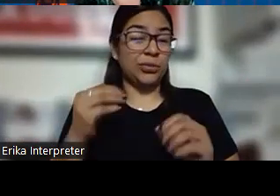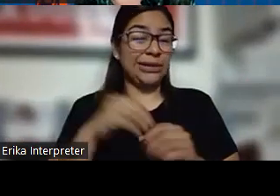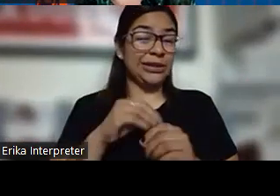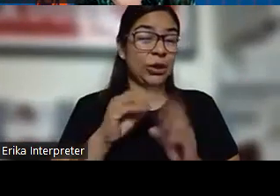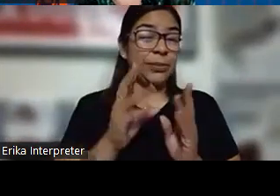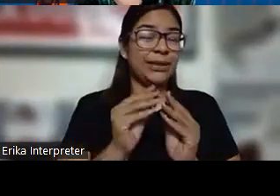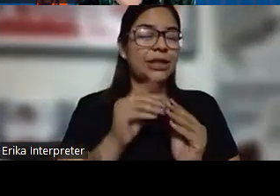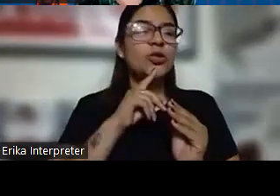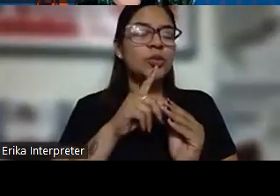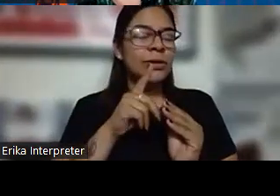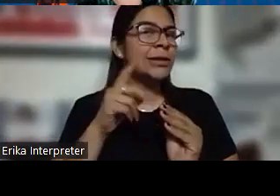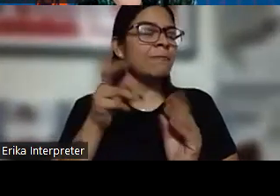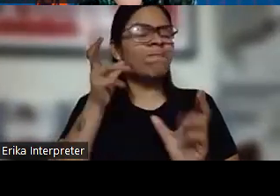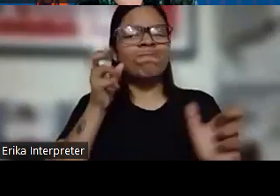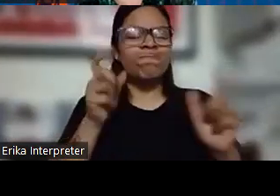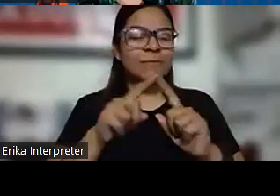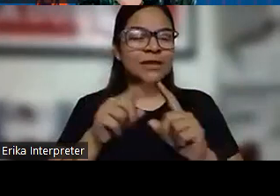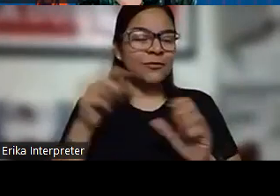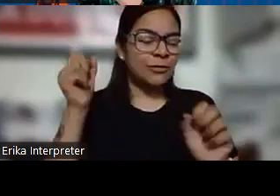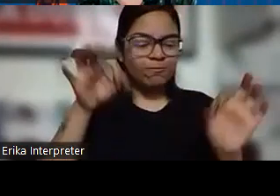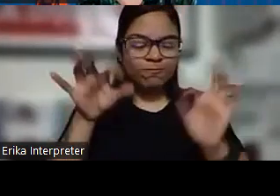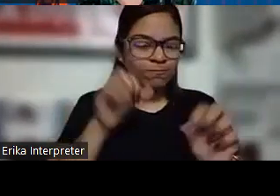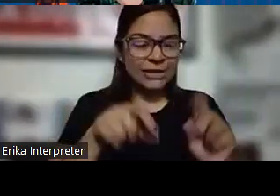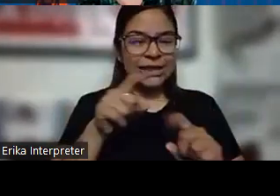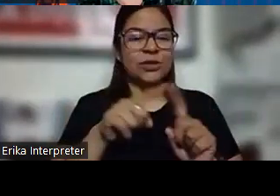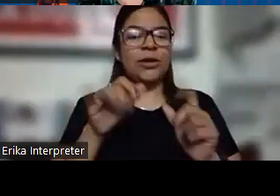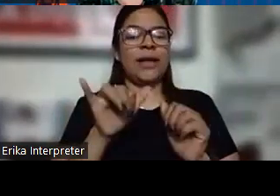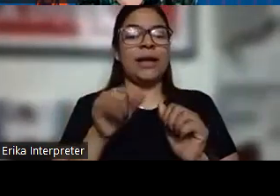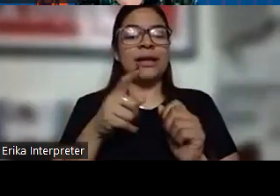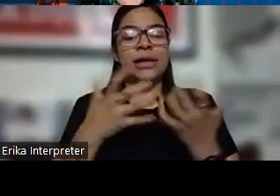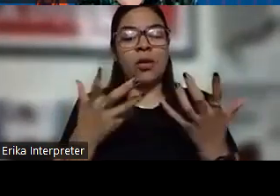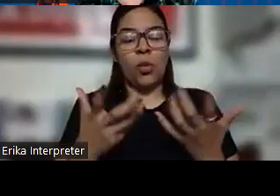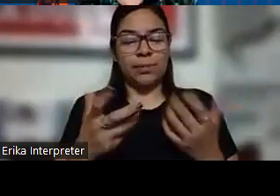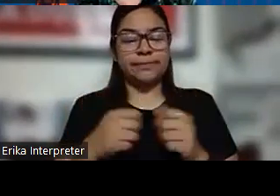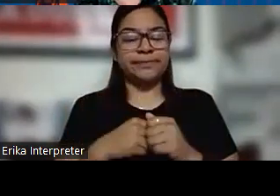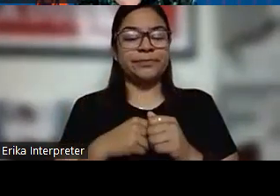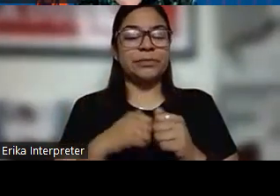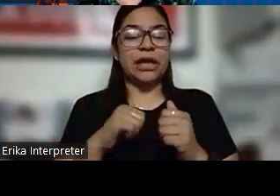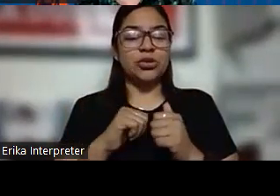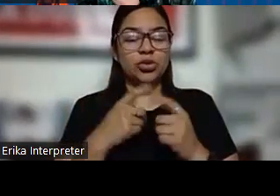emphasize the need for continued collaboration of course with d and dhcs um to to ensure that